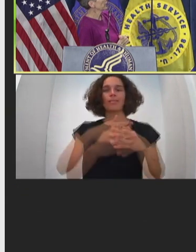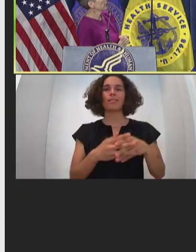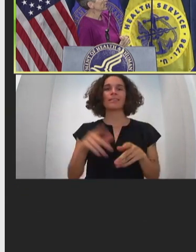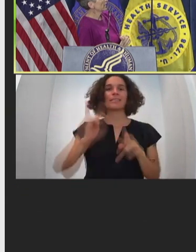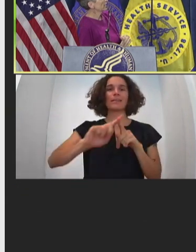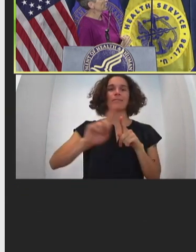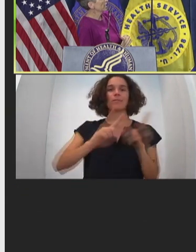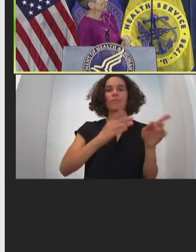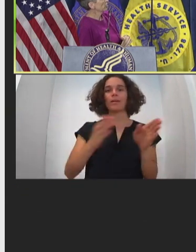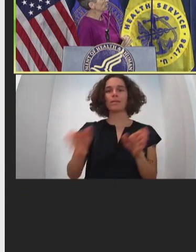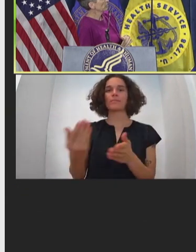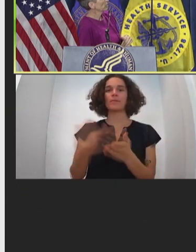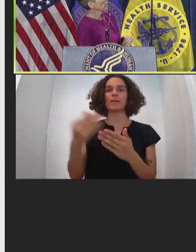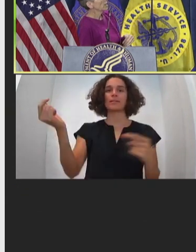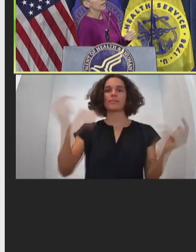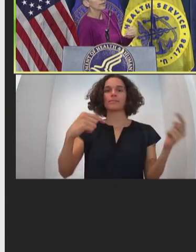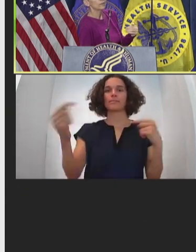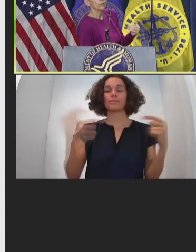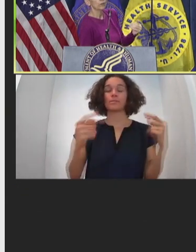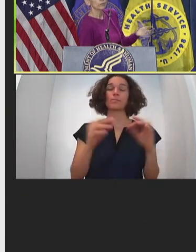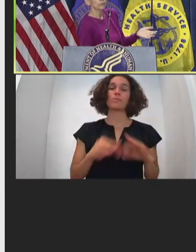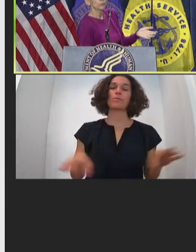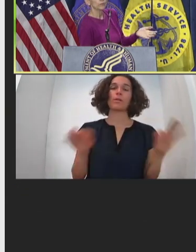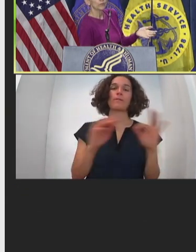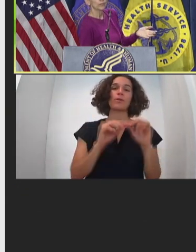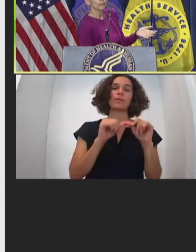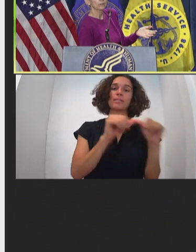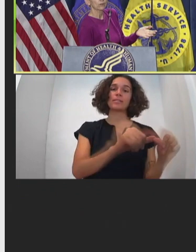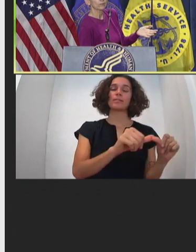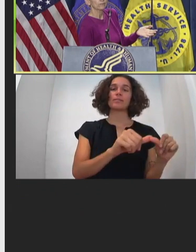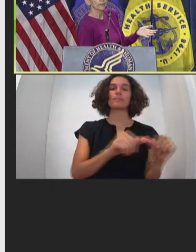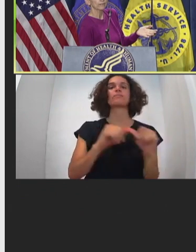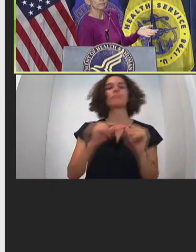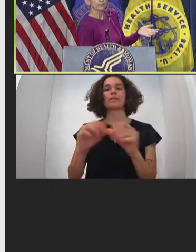maintaining relationships. And then we also should be studying the cost effectiveness of